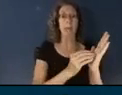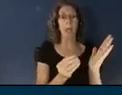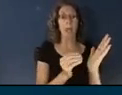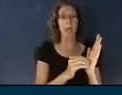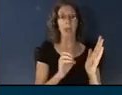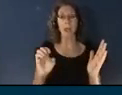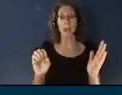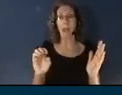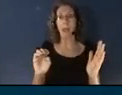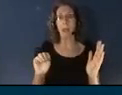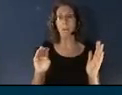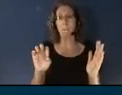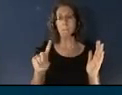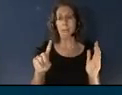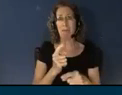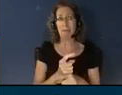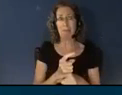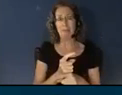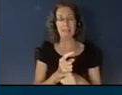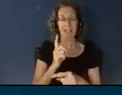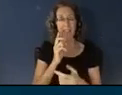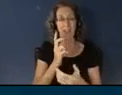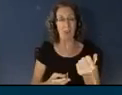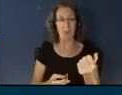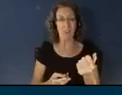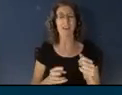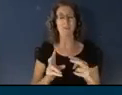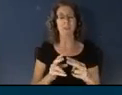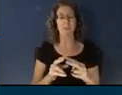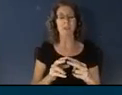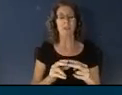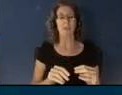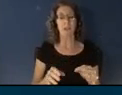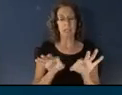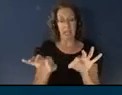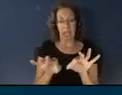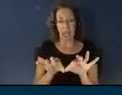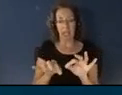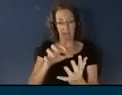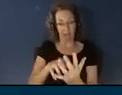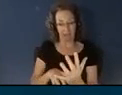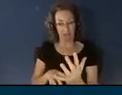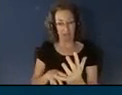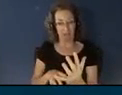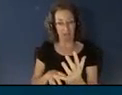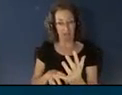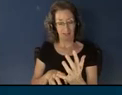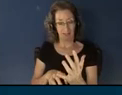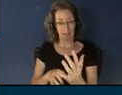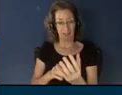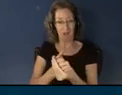That's great right so you can do both you can have it as a text um file and then also upload